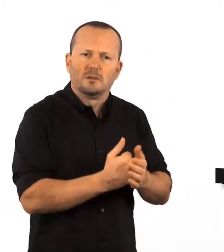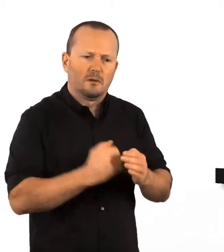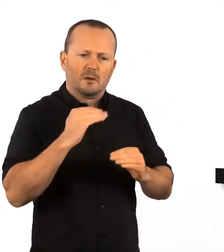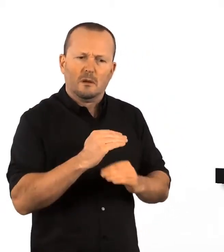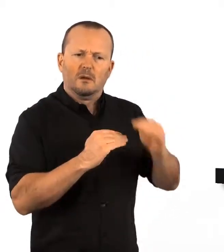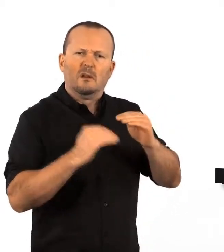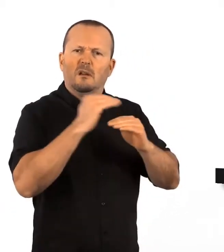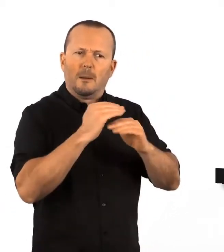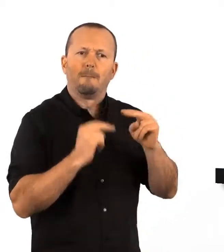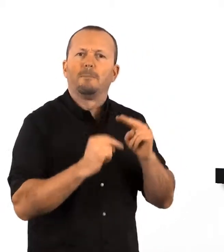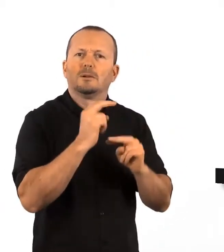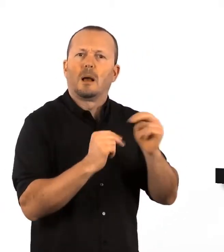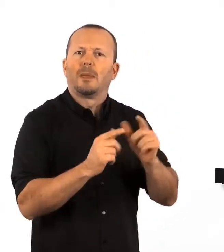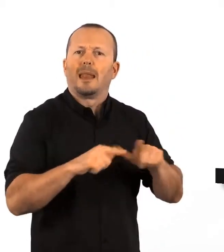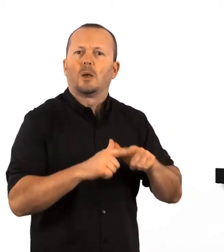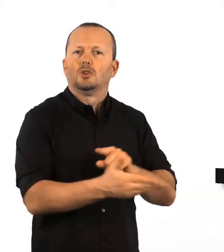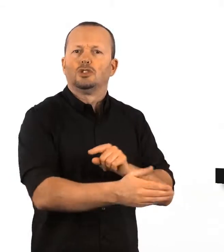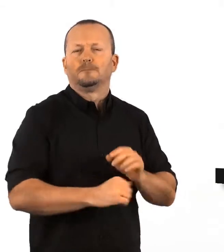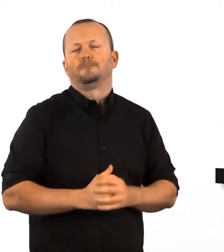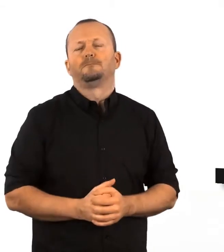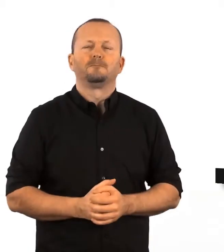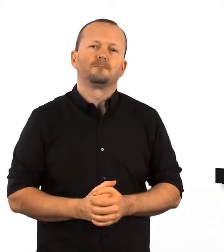technique and then back into listening again.